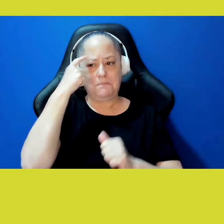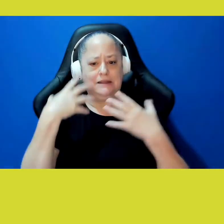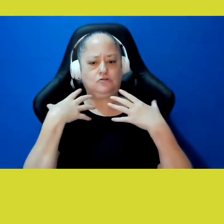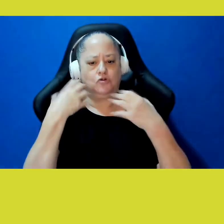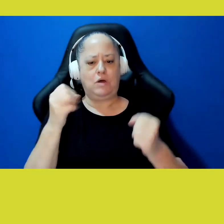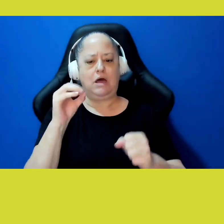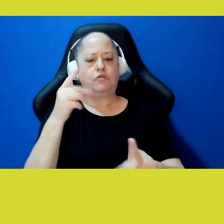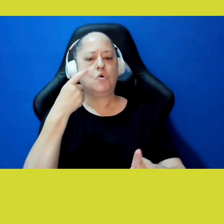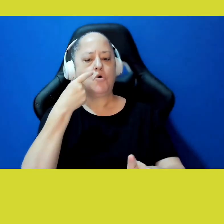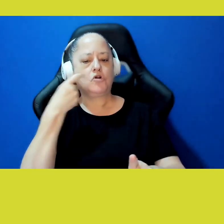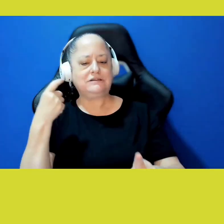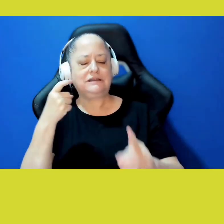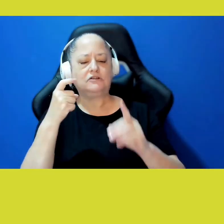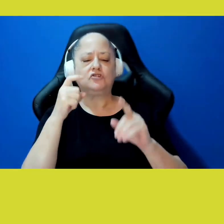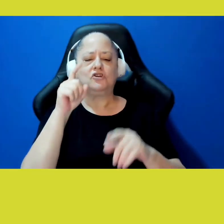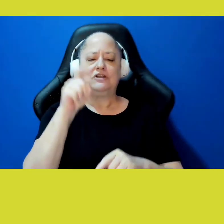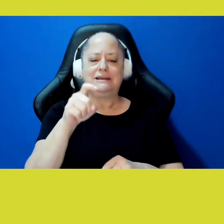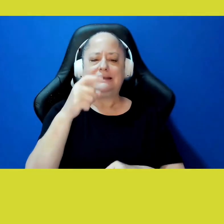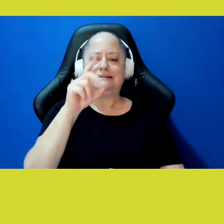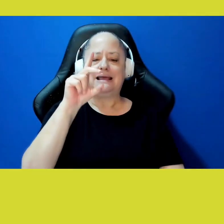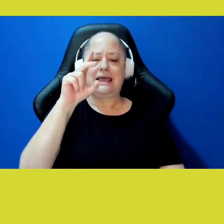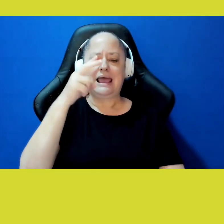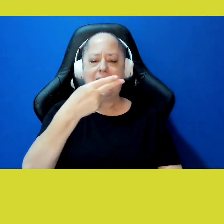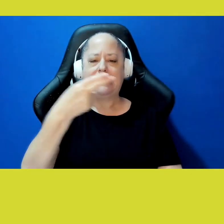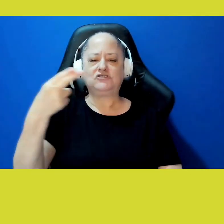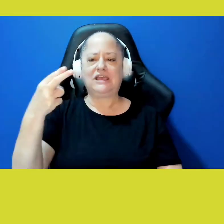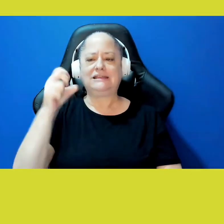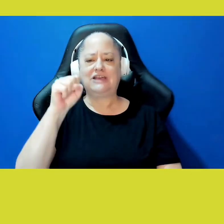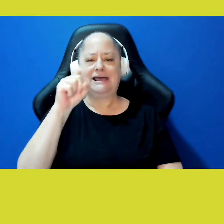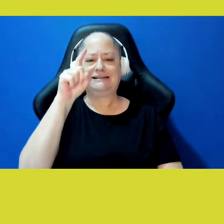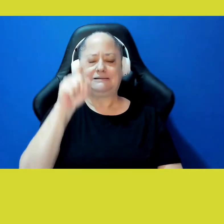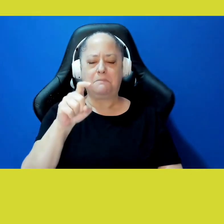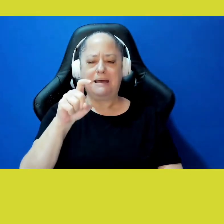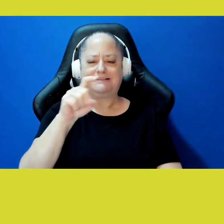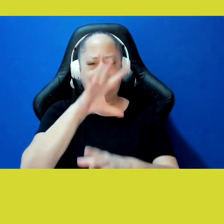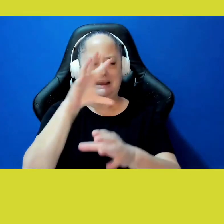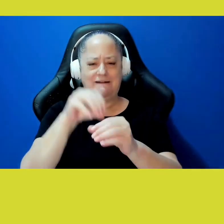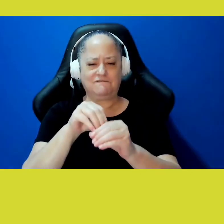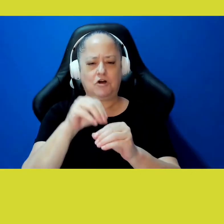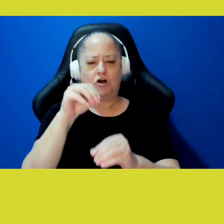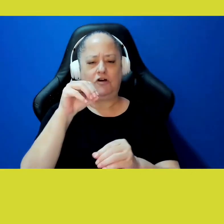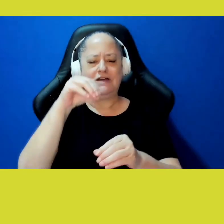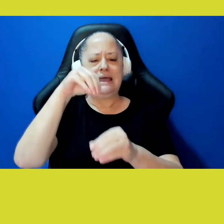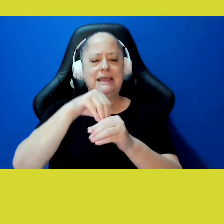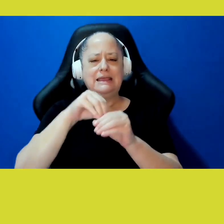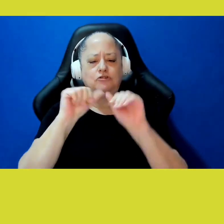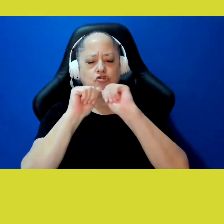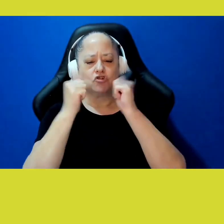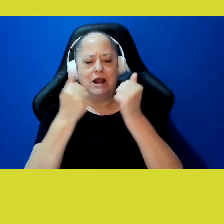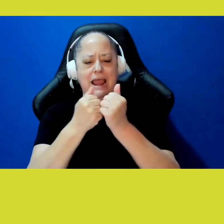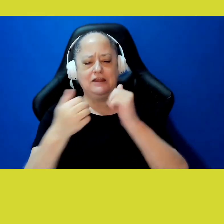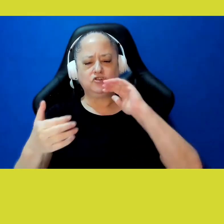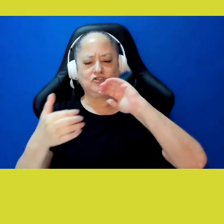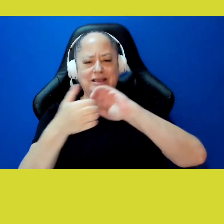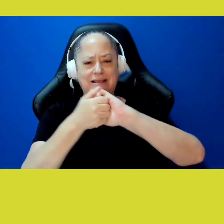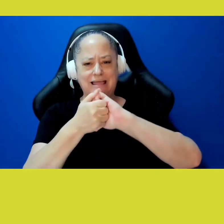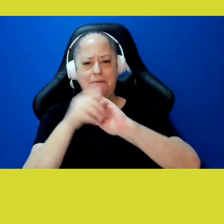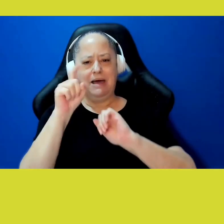HHS has to get involved. It has to be an interagency collaboration. And we have to actually invest in housing and services